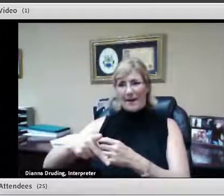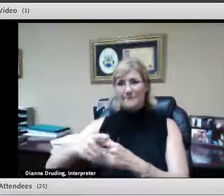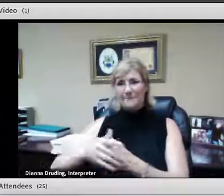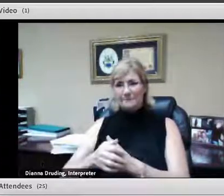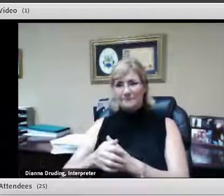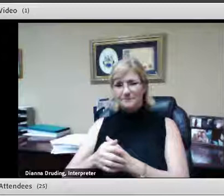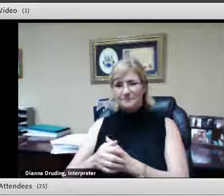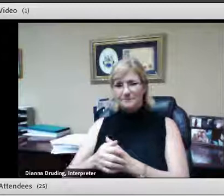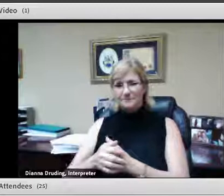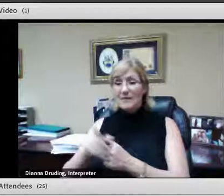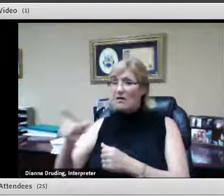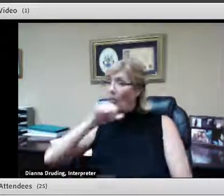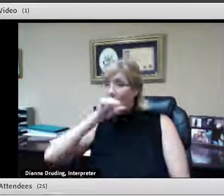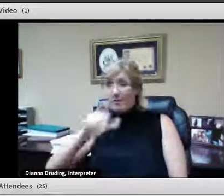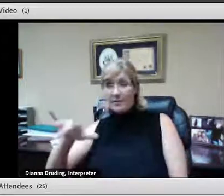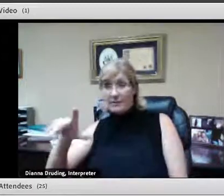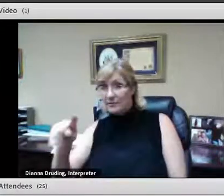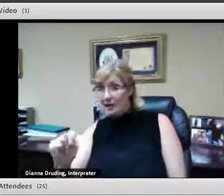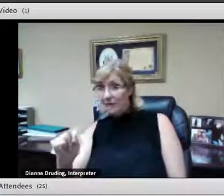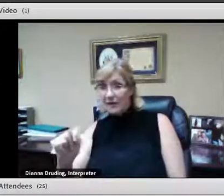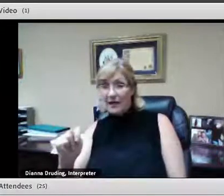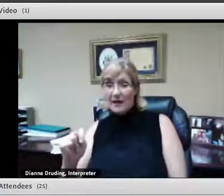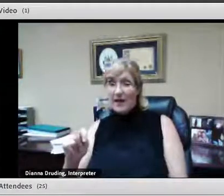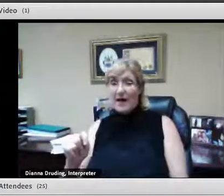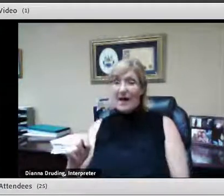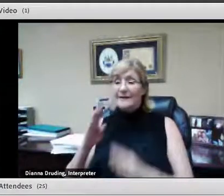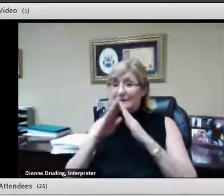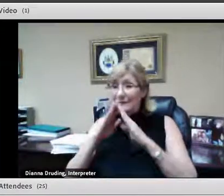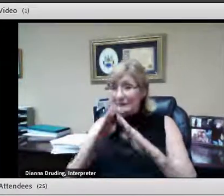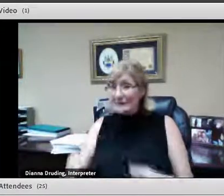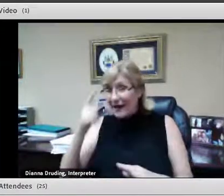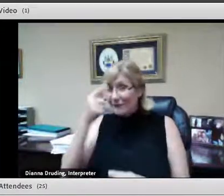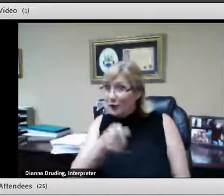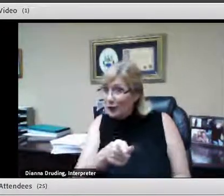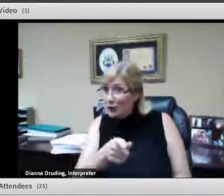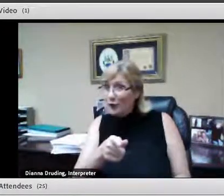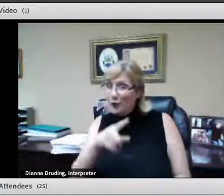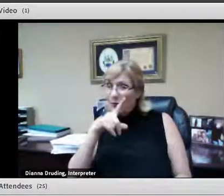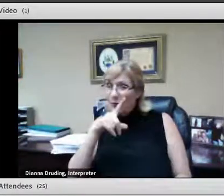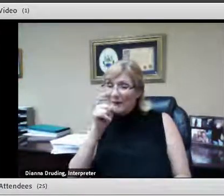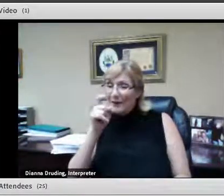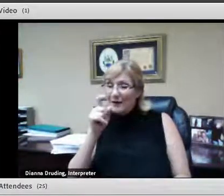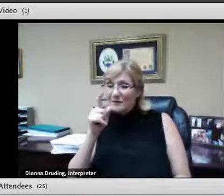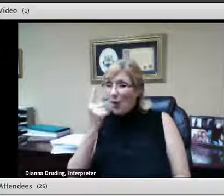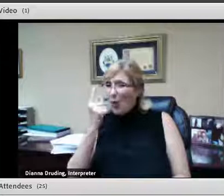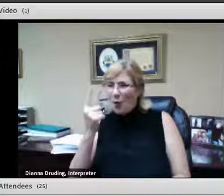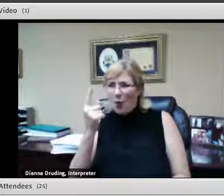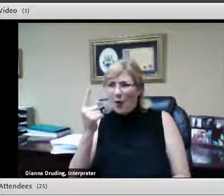And they love it, and it's silent for you. Like, I think one misconception about music games